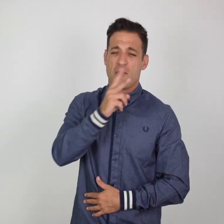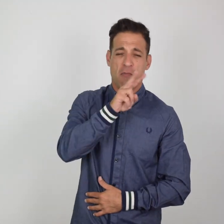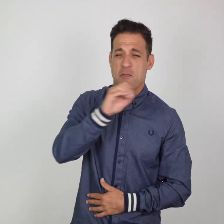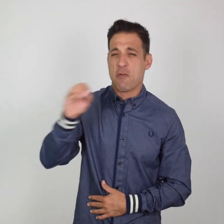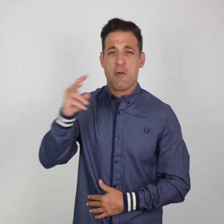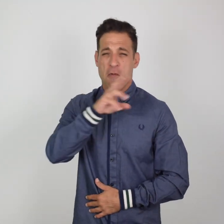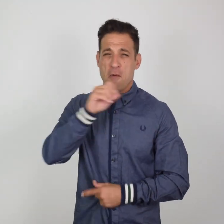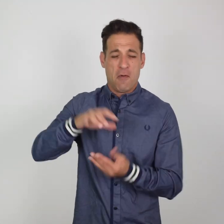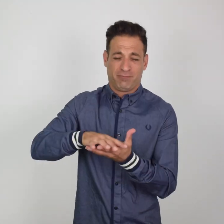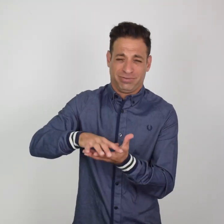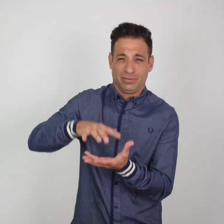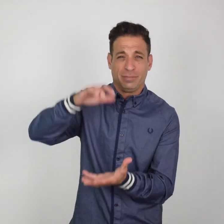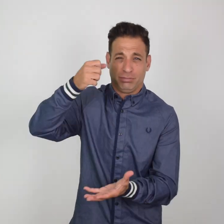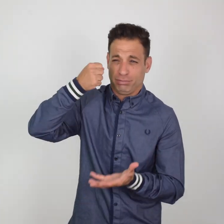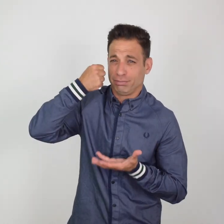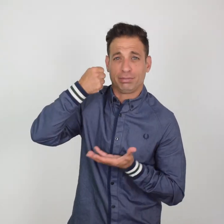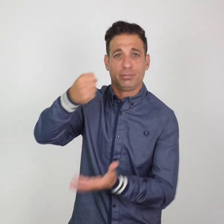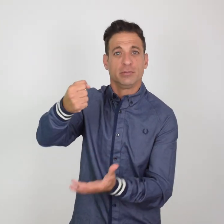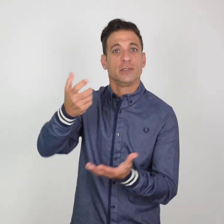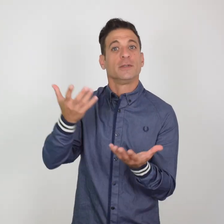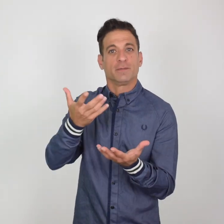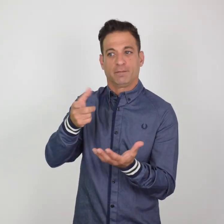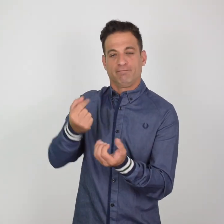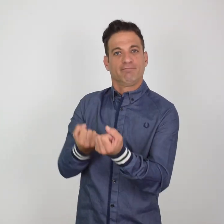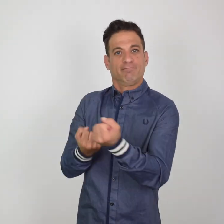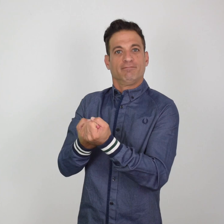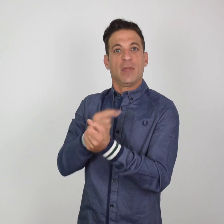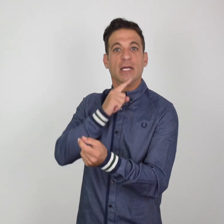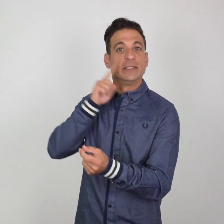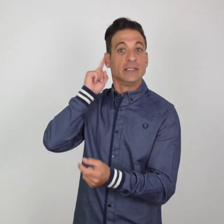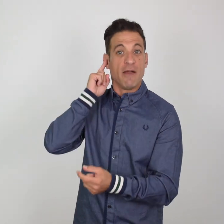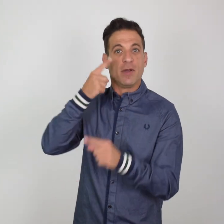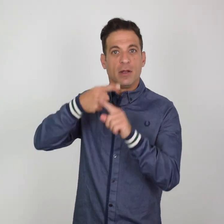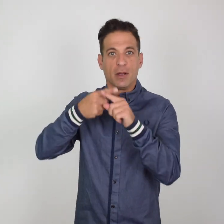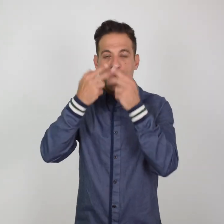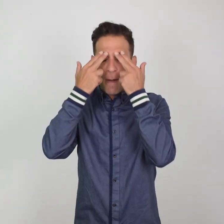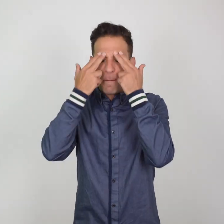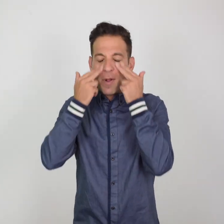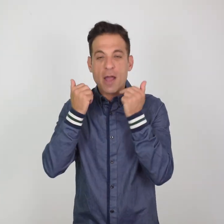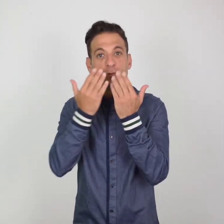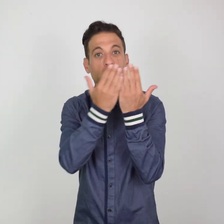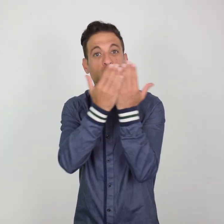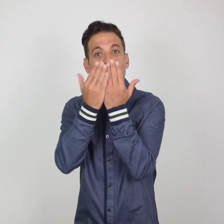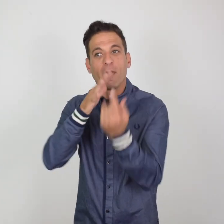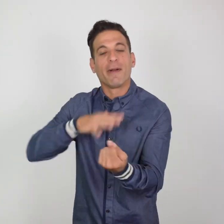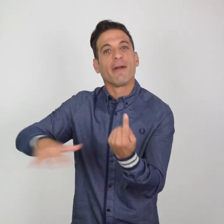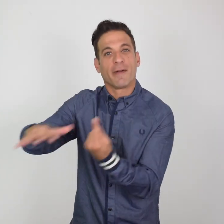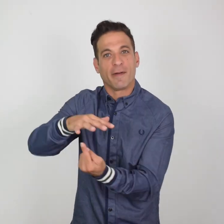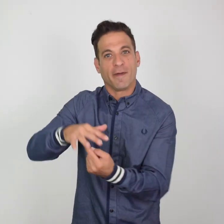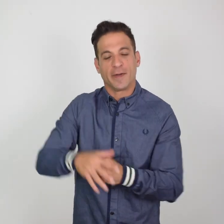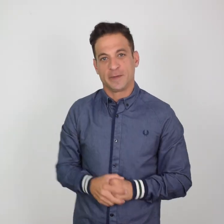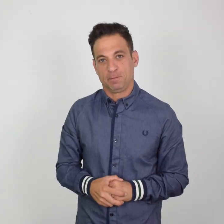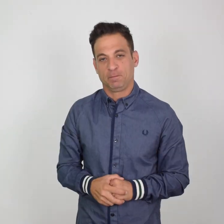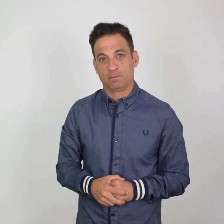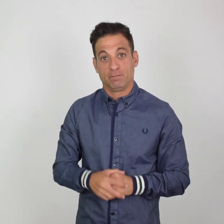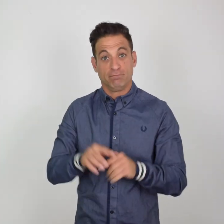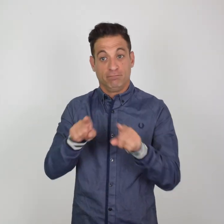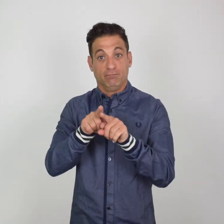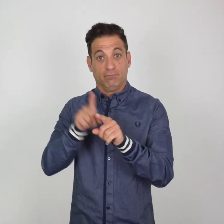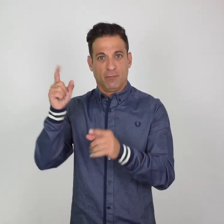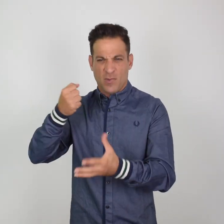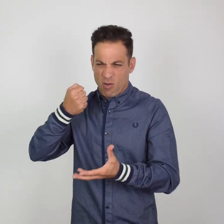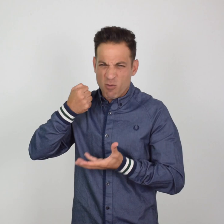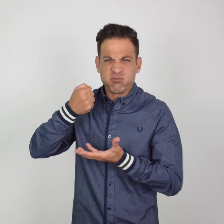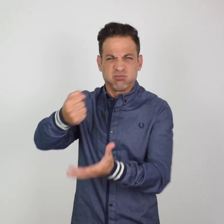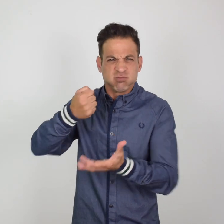including rice, oil, and rams to celebrate Eid al-Fitr,